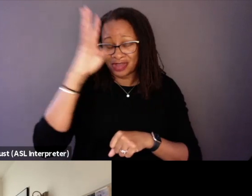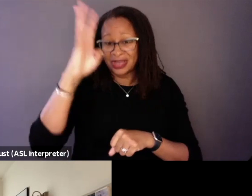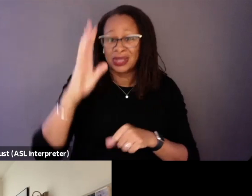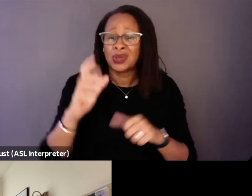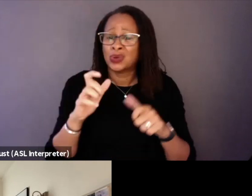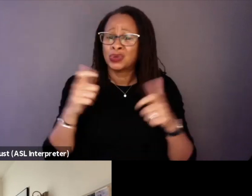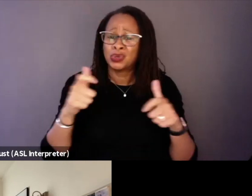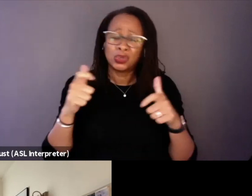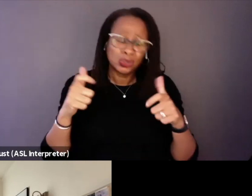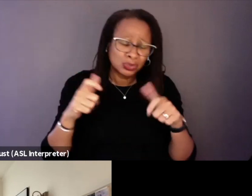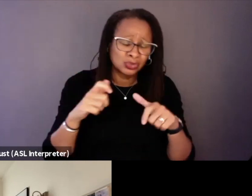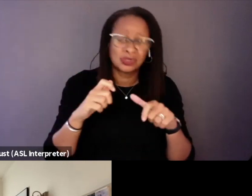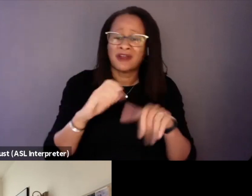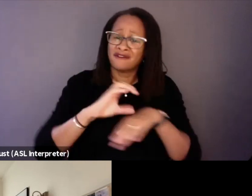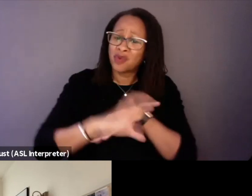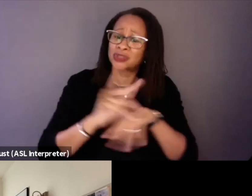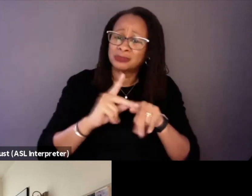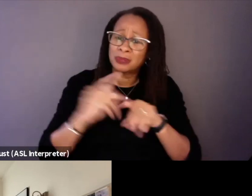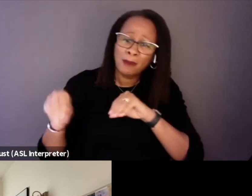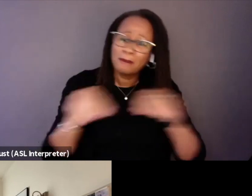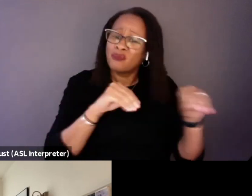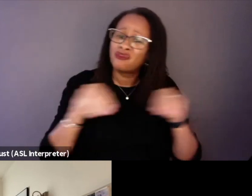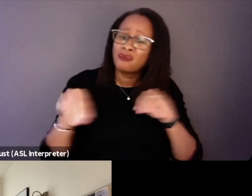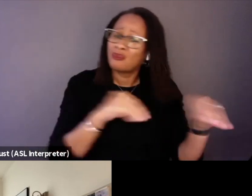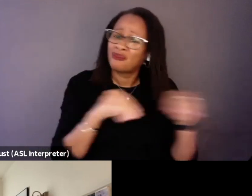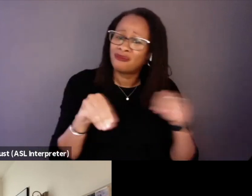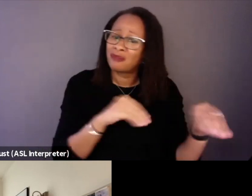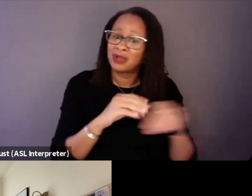And so it was a response to that.